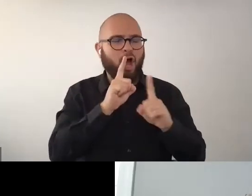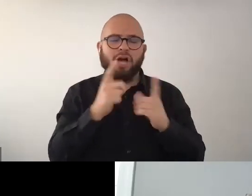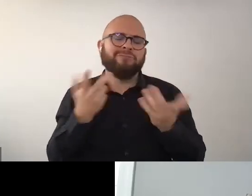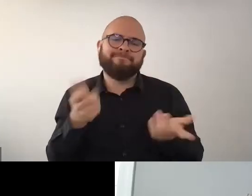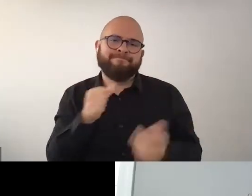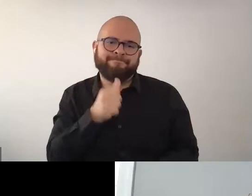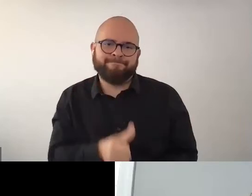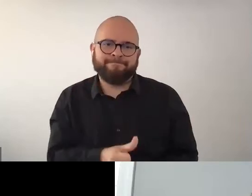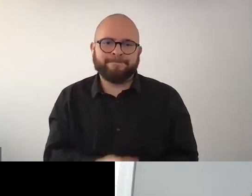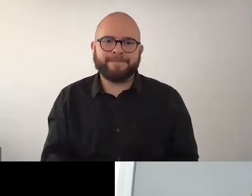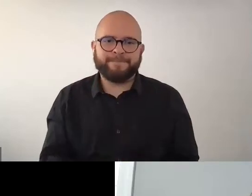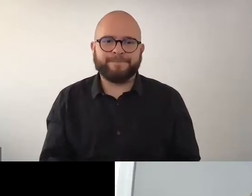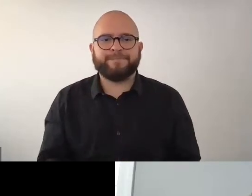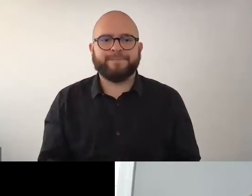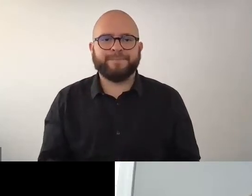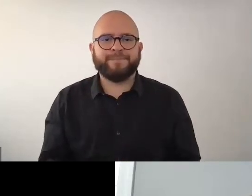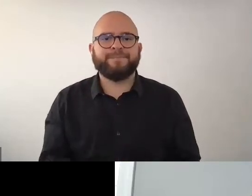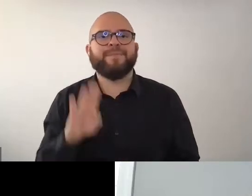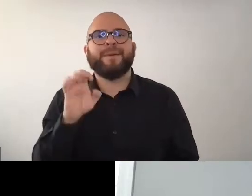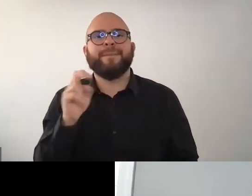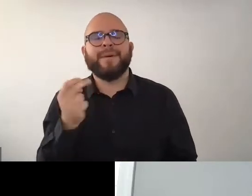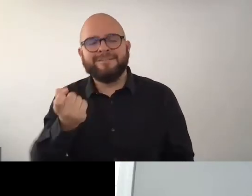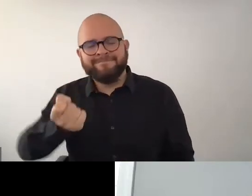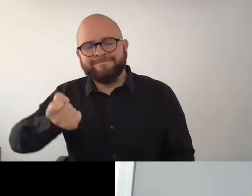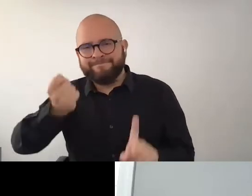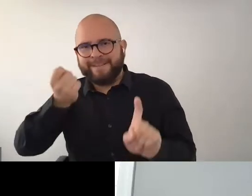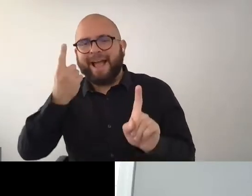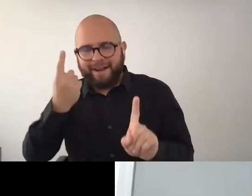so like yeah, what is actually being sold